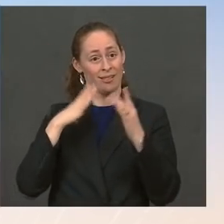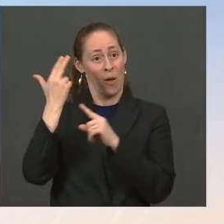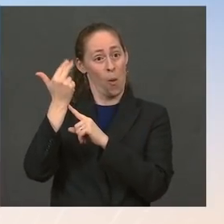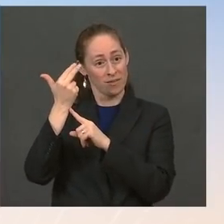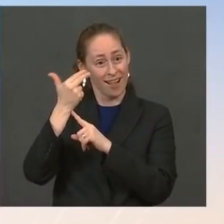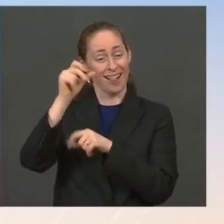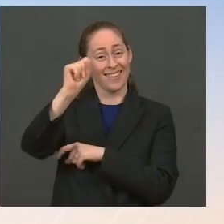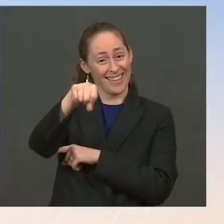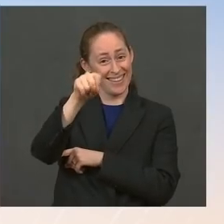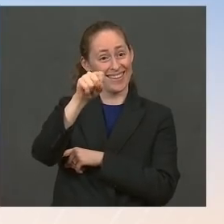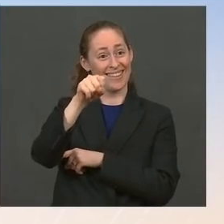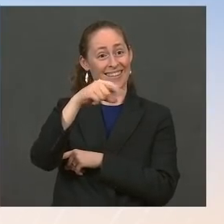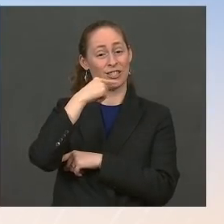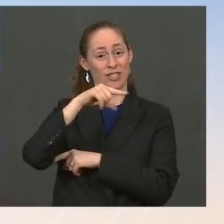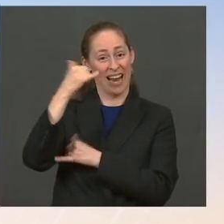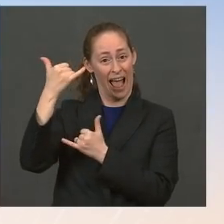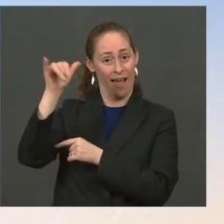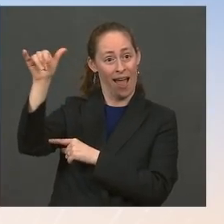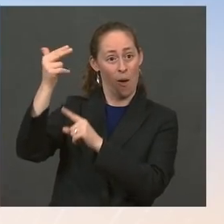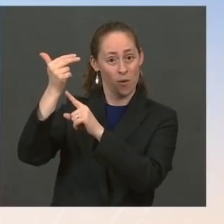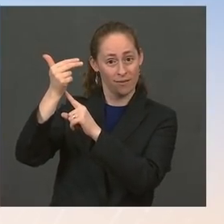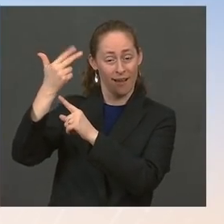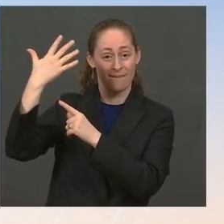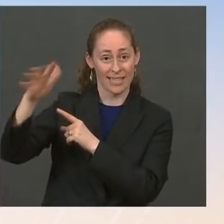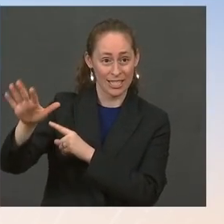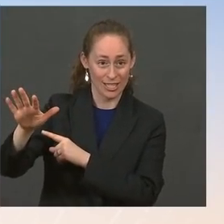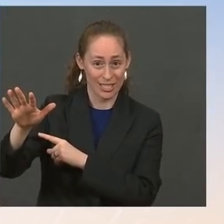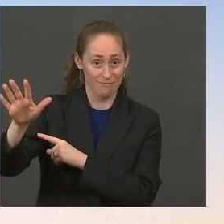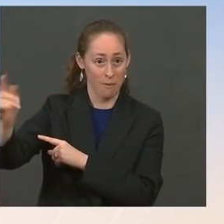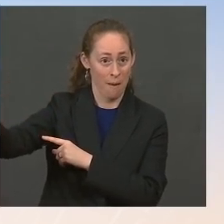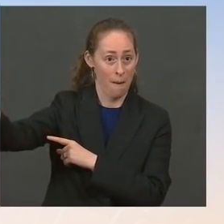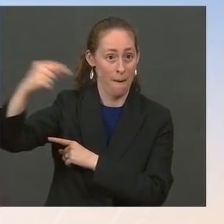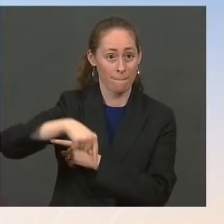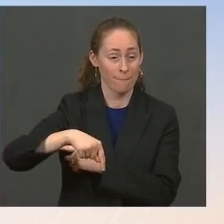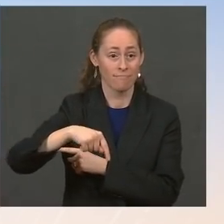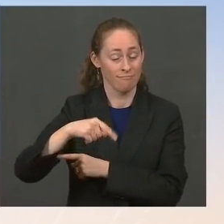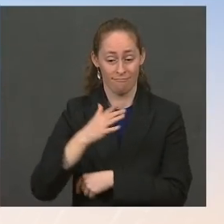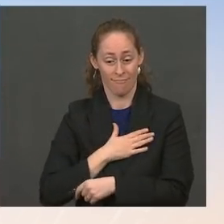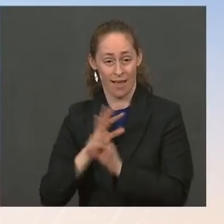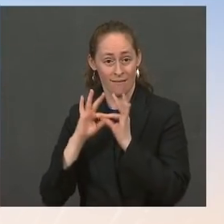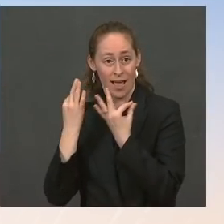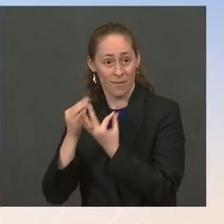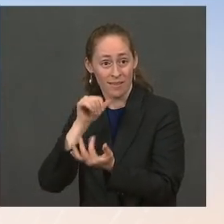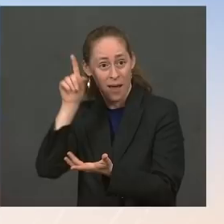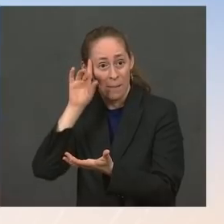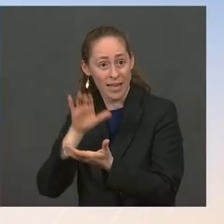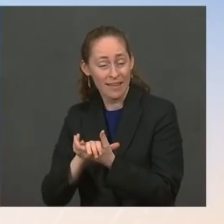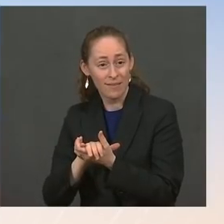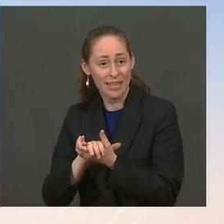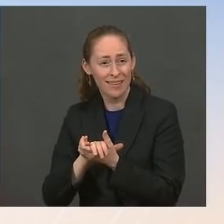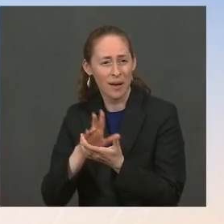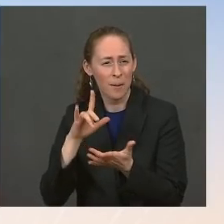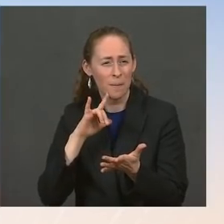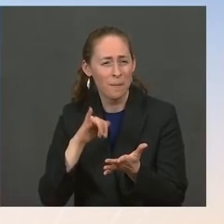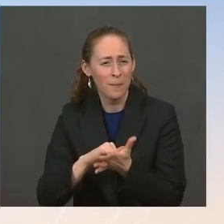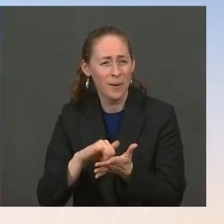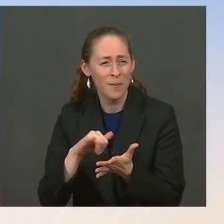I think there have been details put out by the -- I'm not sure if it's the "Turkey Bureau," but we will get you all of the details after the briefing.